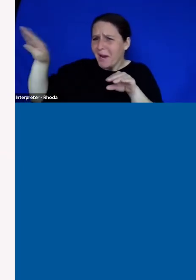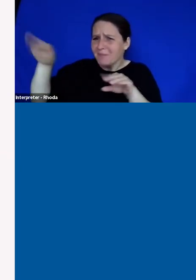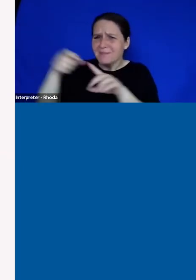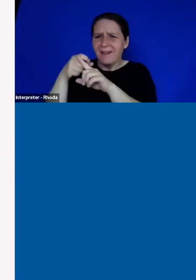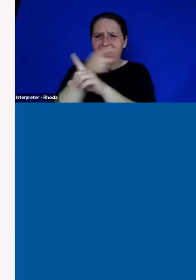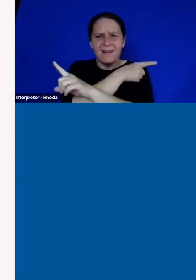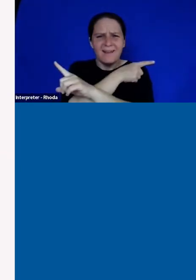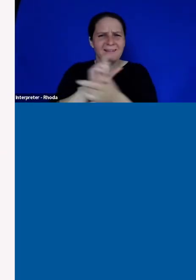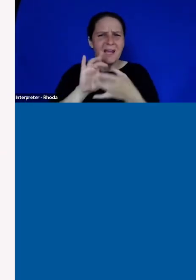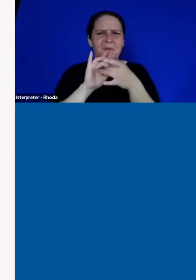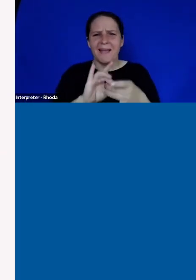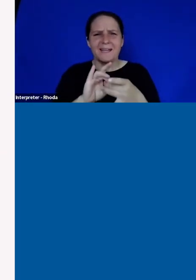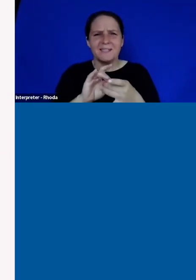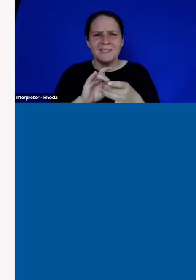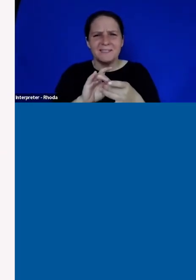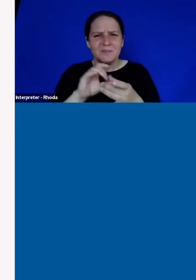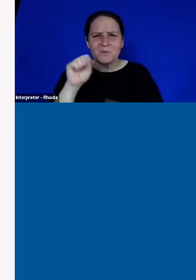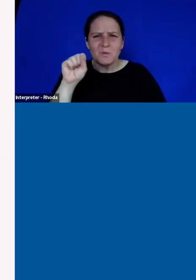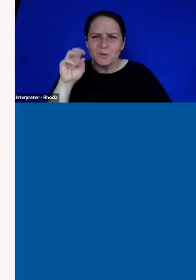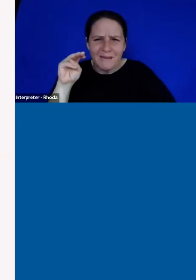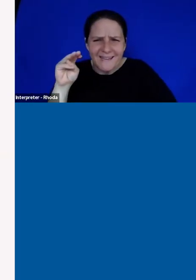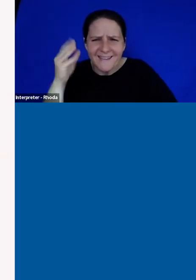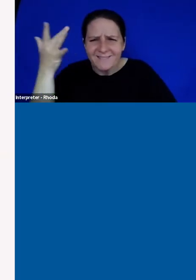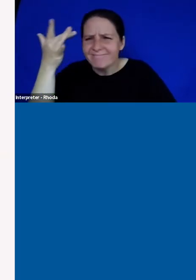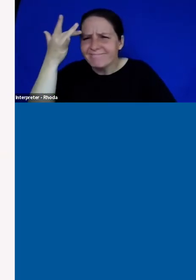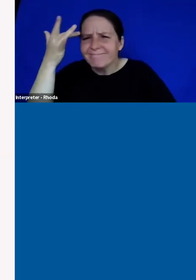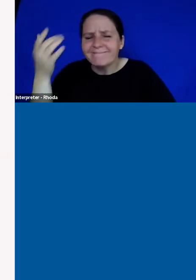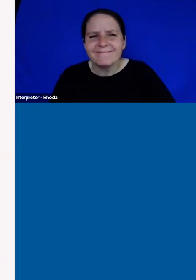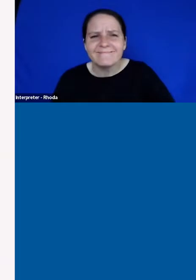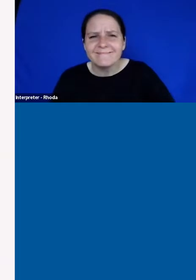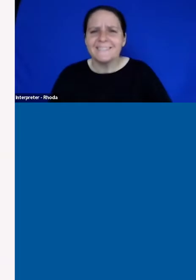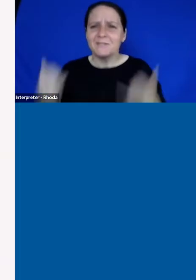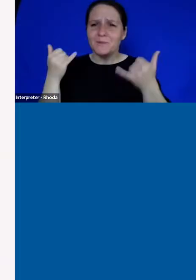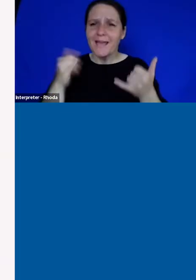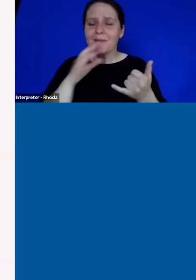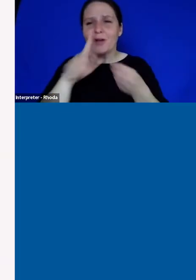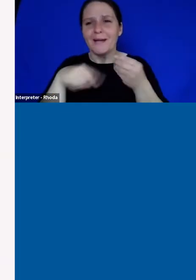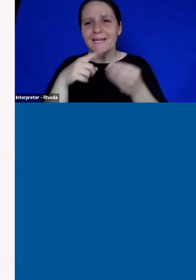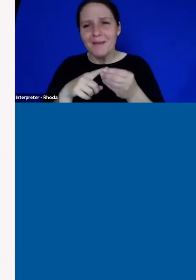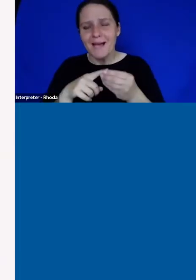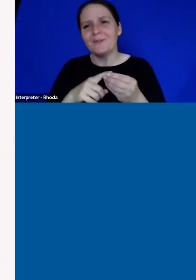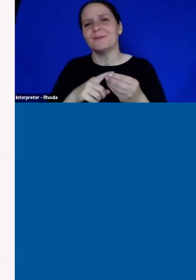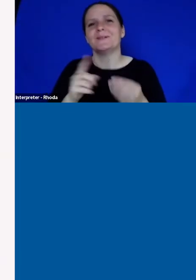I'm talking to you today about digital media accessibility. Take the time to find graphics